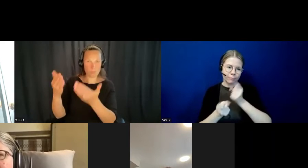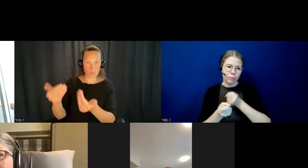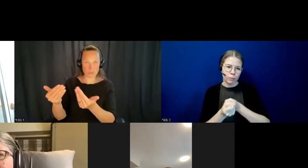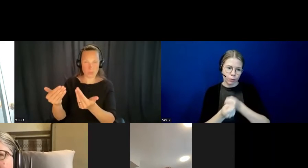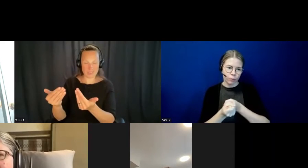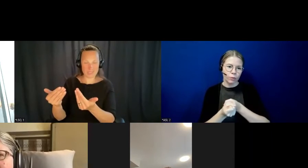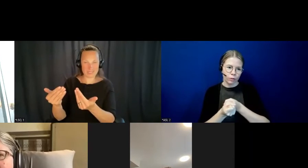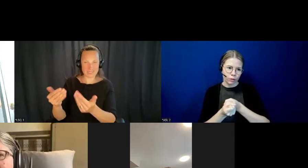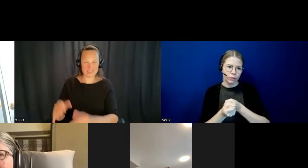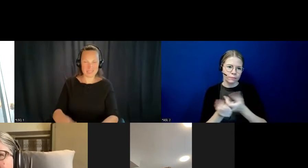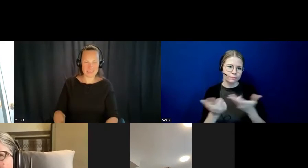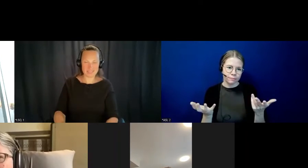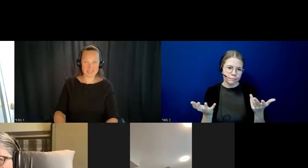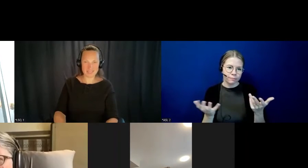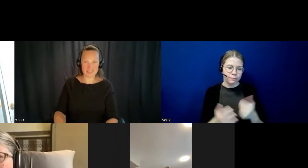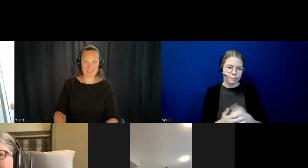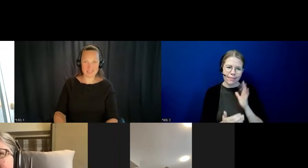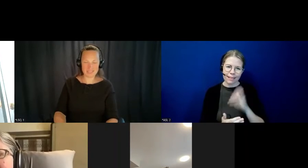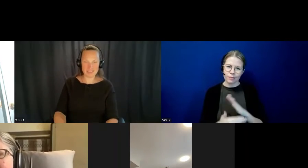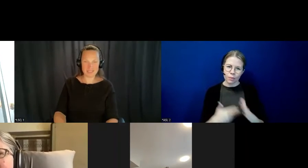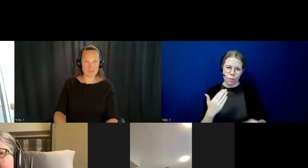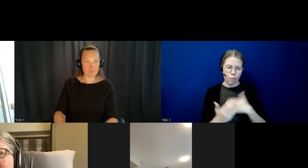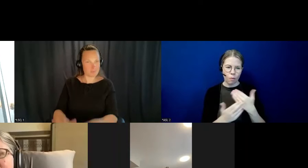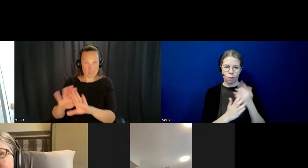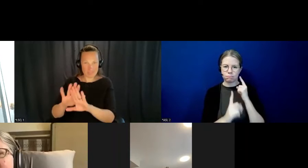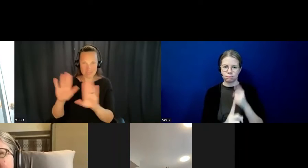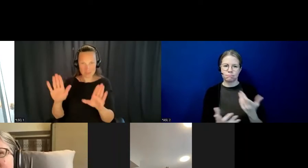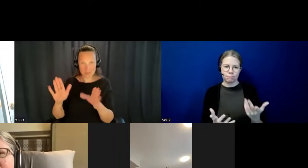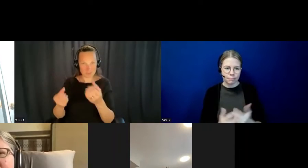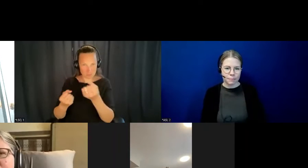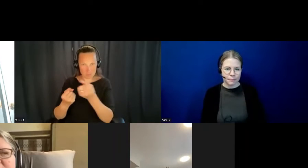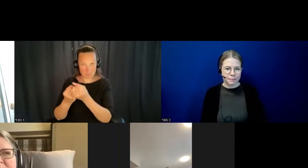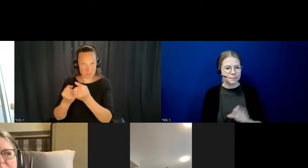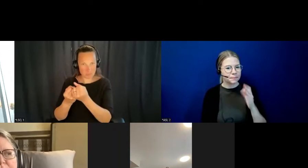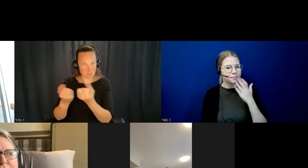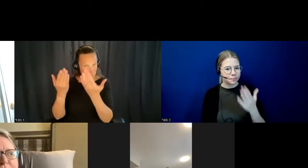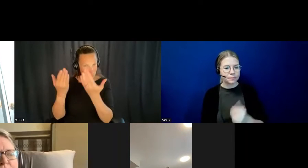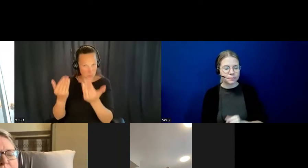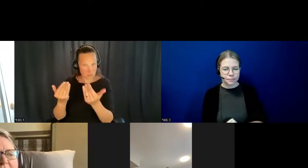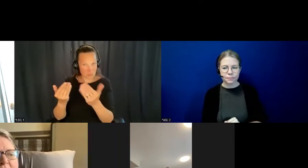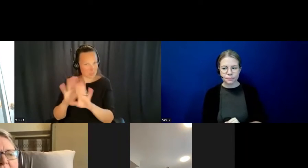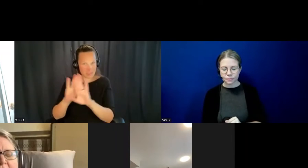THAT'S ALL THERE IS TO IT. >> Michelle Hewitt: THANKS, GREG. I THINK WHAT'S IMPORTANT, AS WELL,